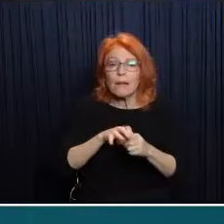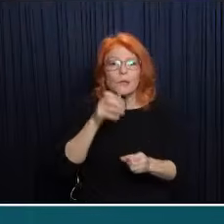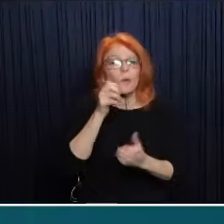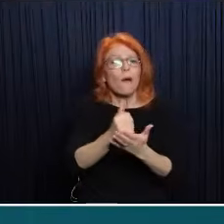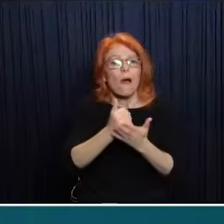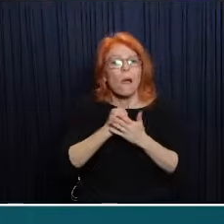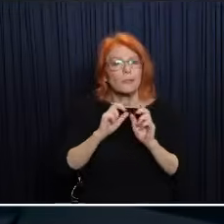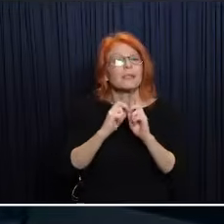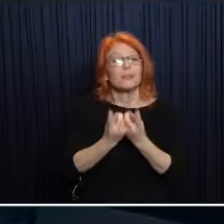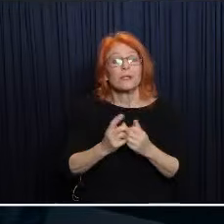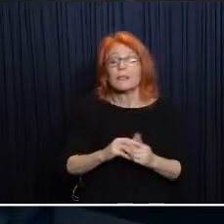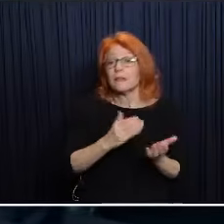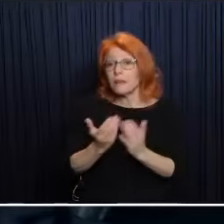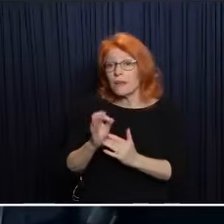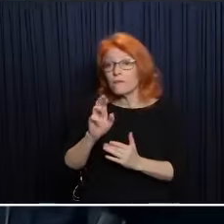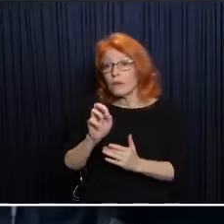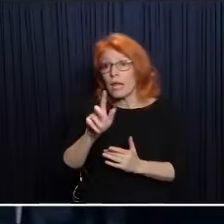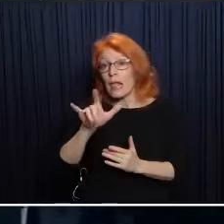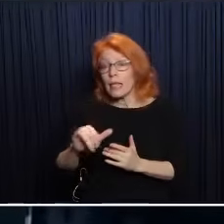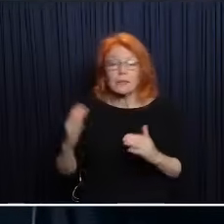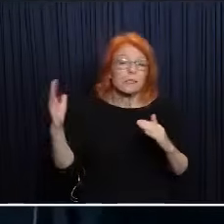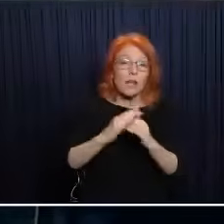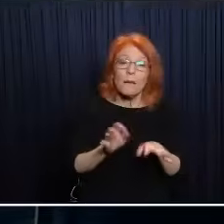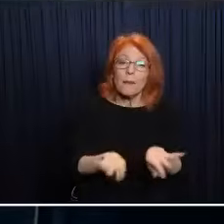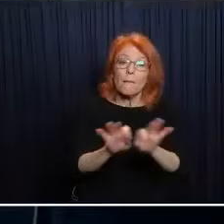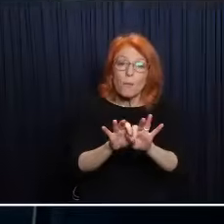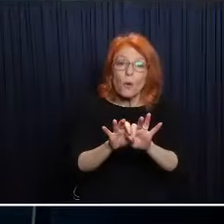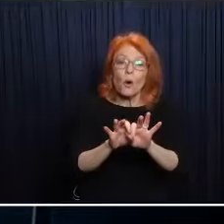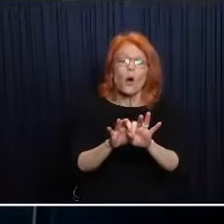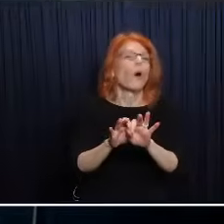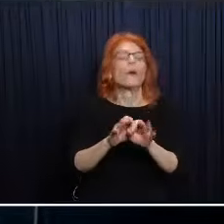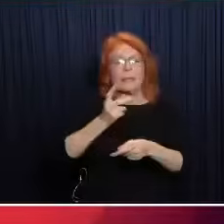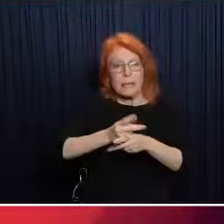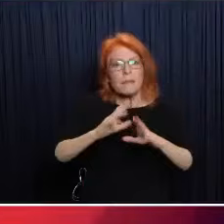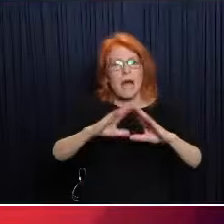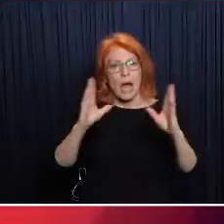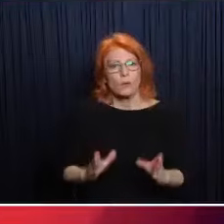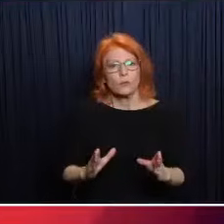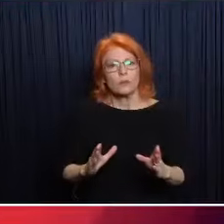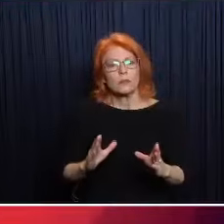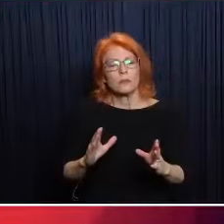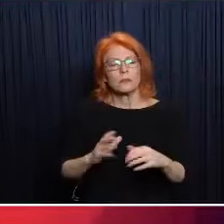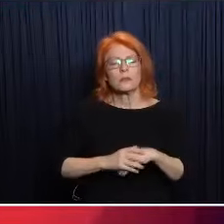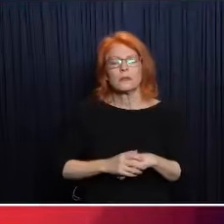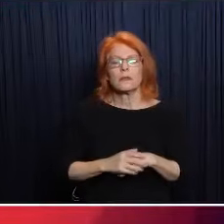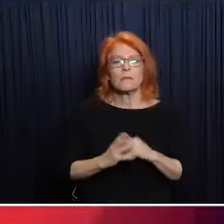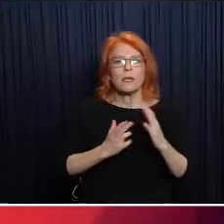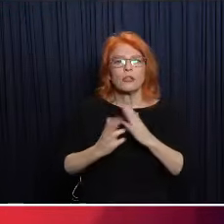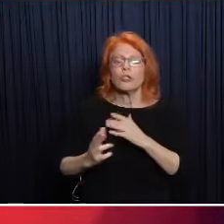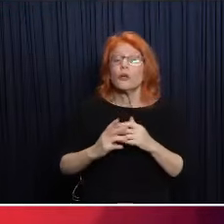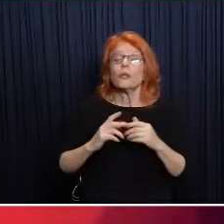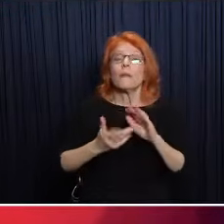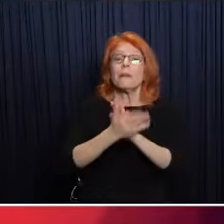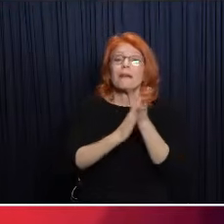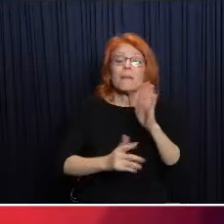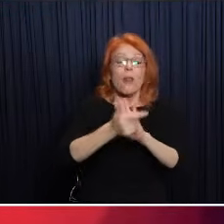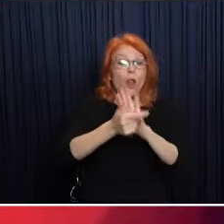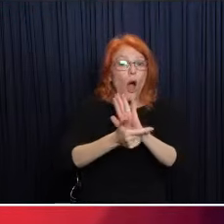YOU THINK YOU CAN ONLY DO. I HAVE BEEN SERVING IN THIS DISTRICT SIX YEARS I. MR. FEELY.